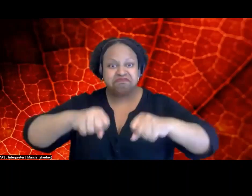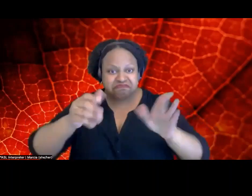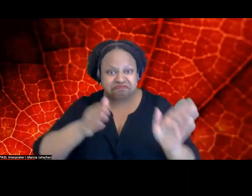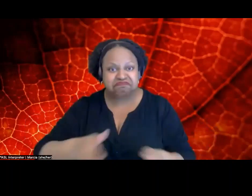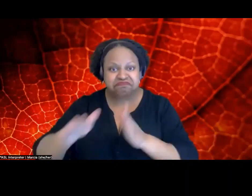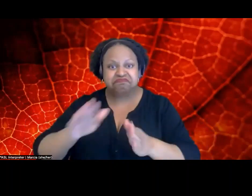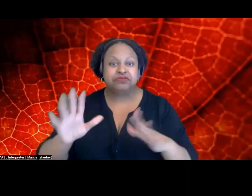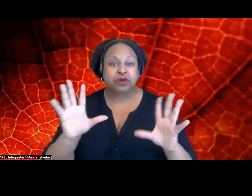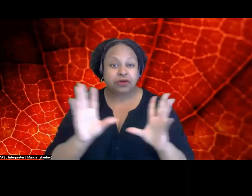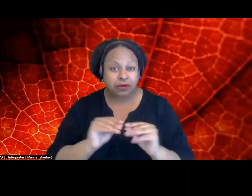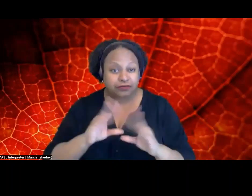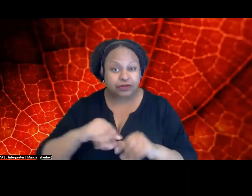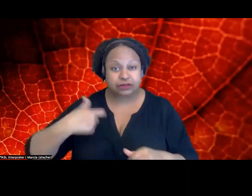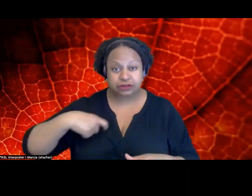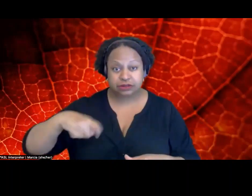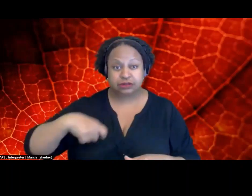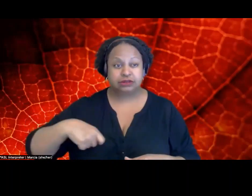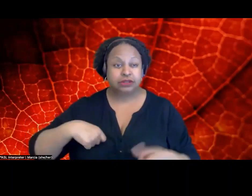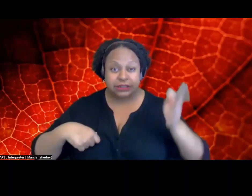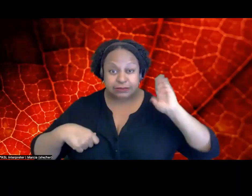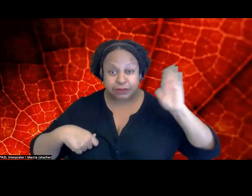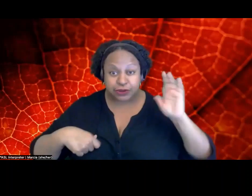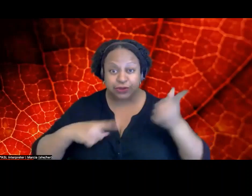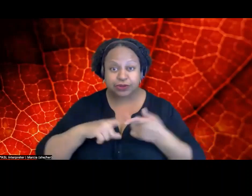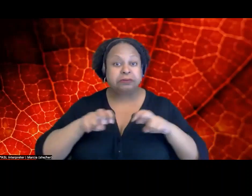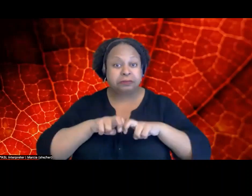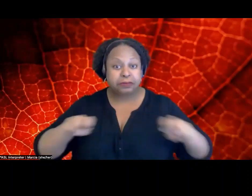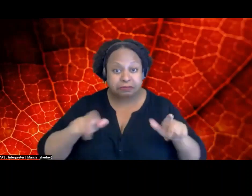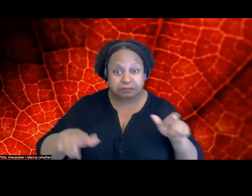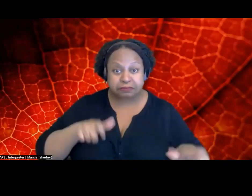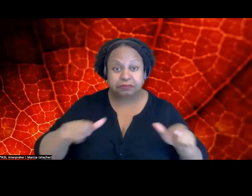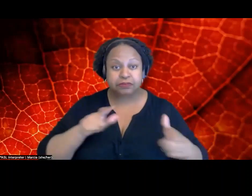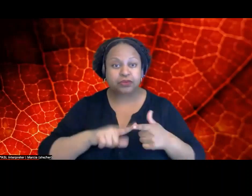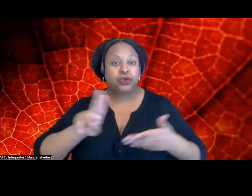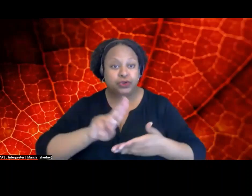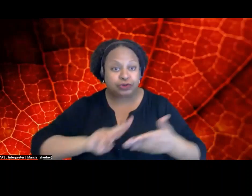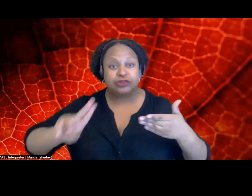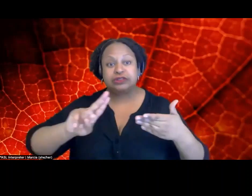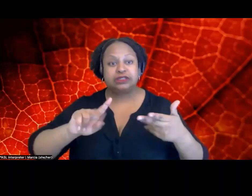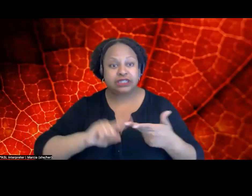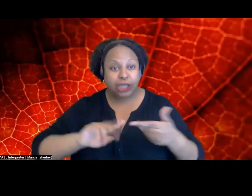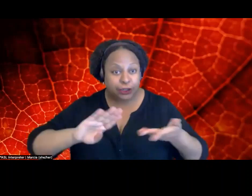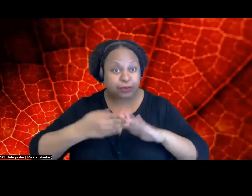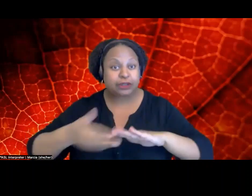Our speakers, our panelists, our university and community partners,